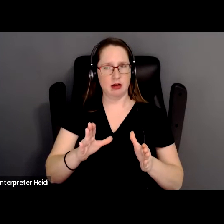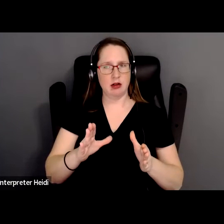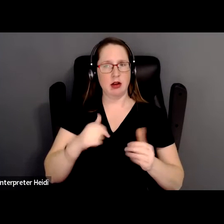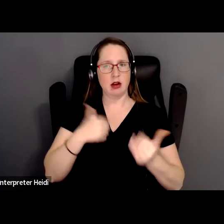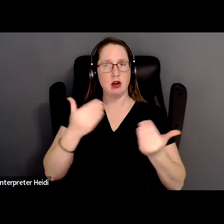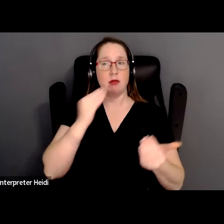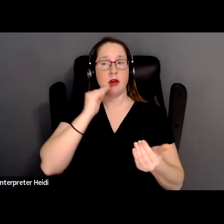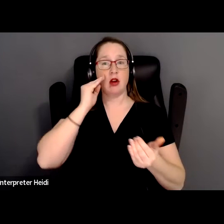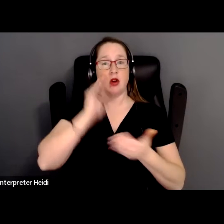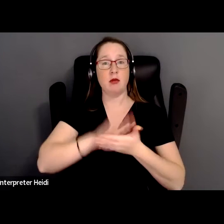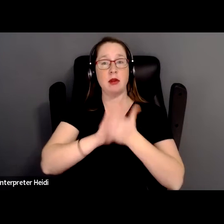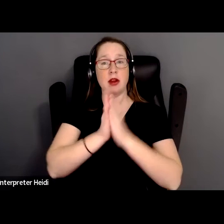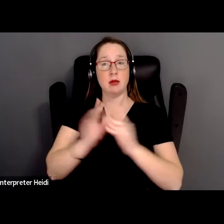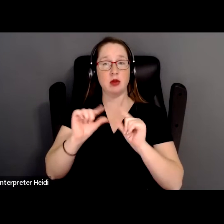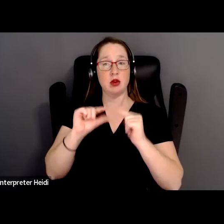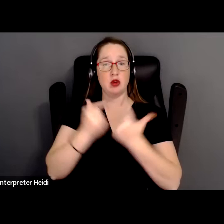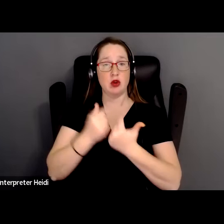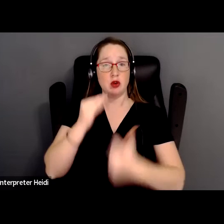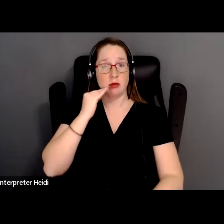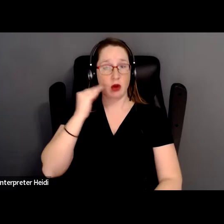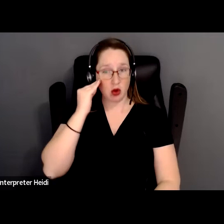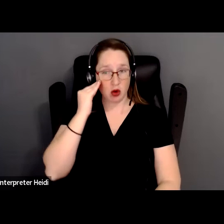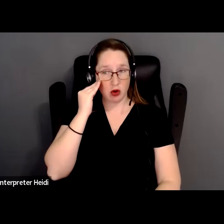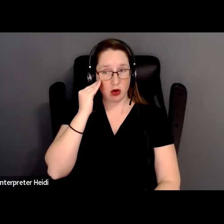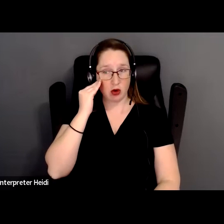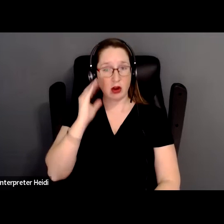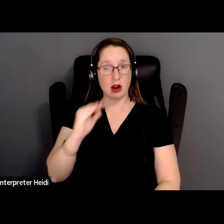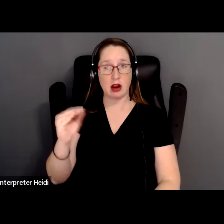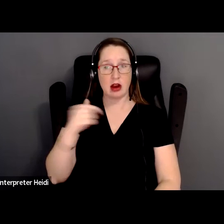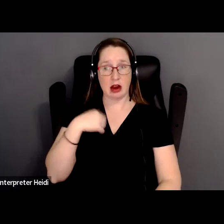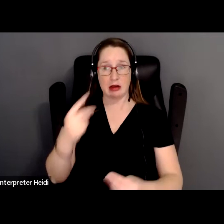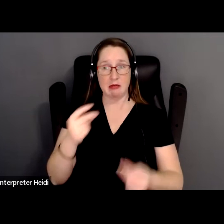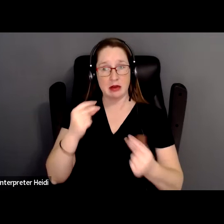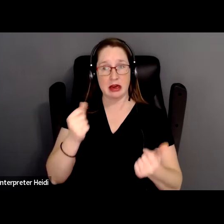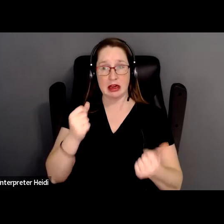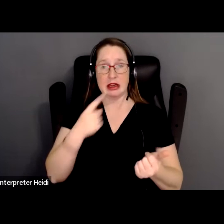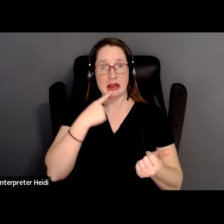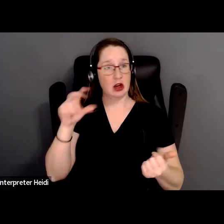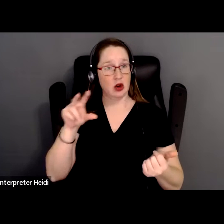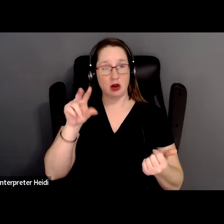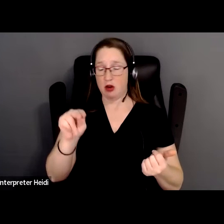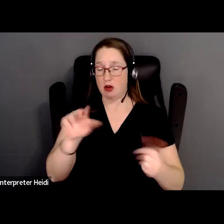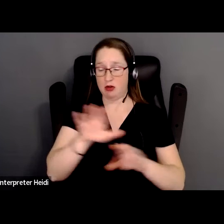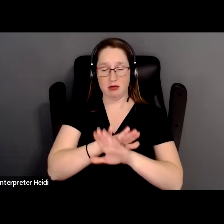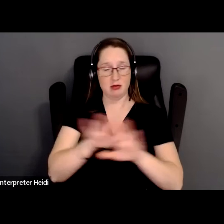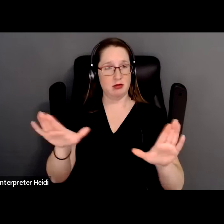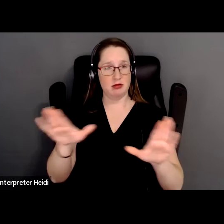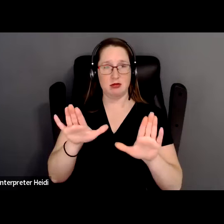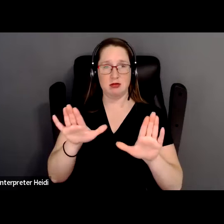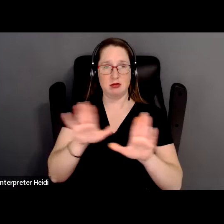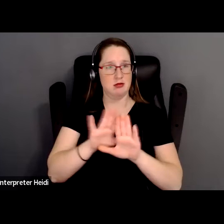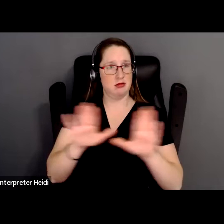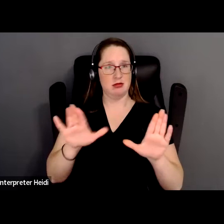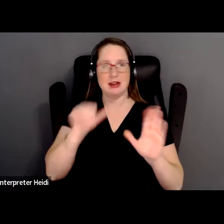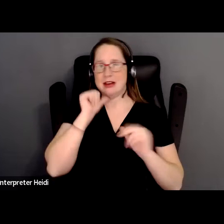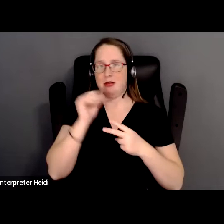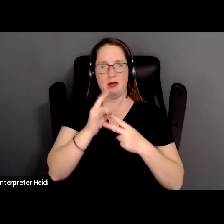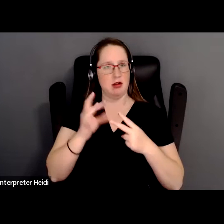into a group, and I immediately said, No, that's not not an option that I would go for,